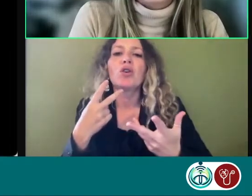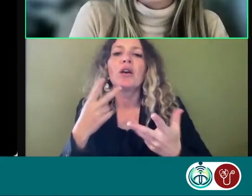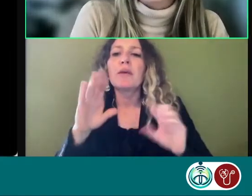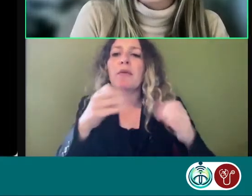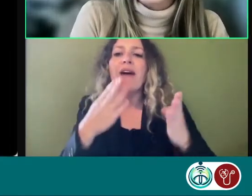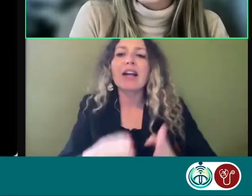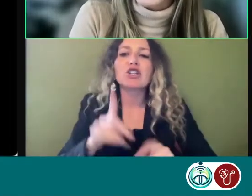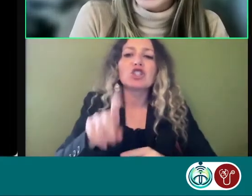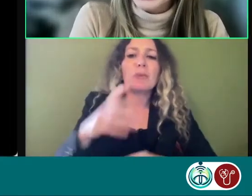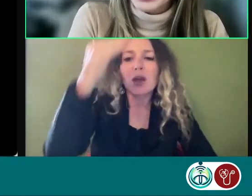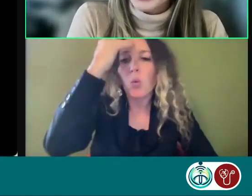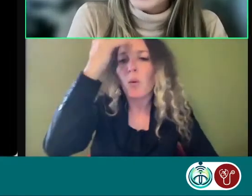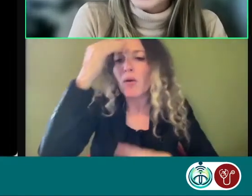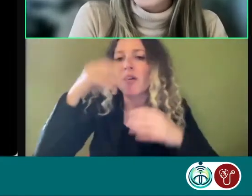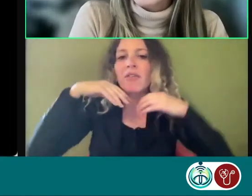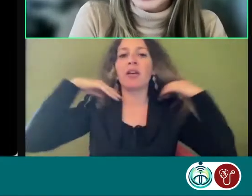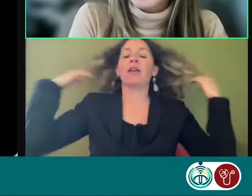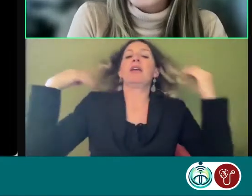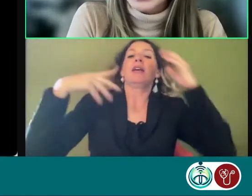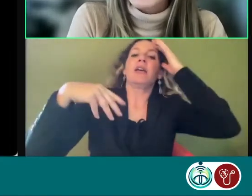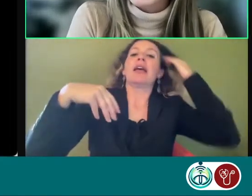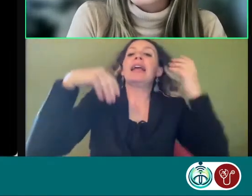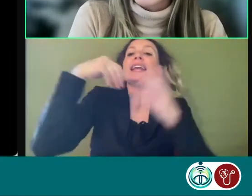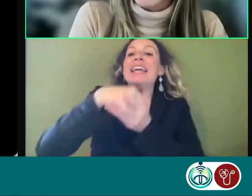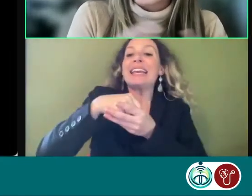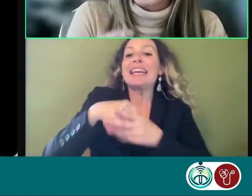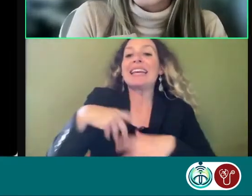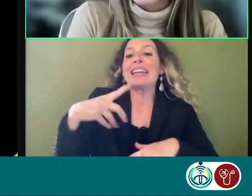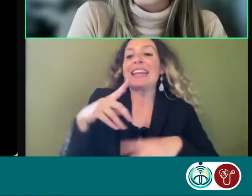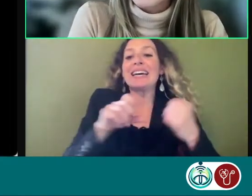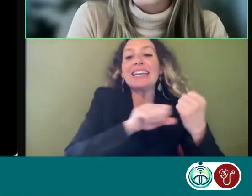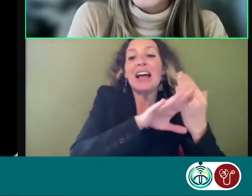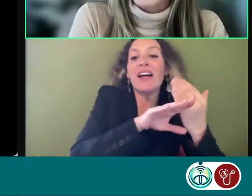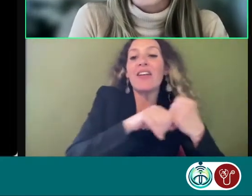and also within the telehealth ecosystem, we need to be aware of as well to make sure